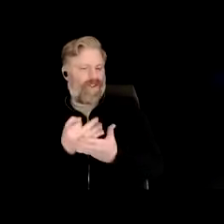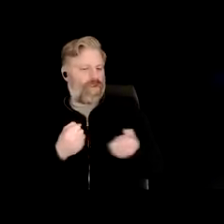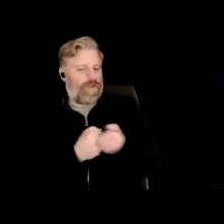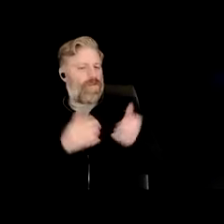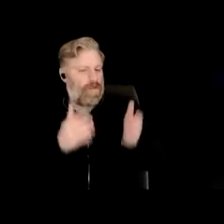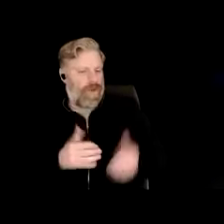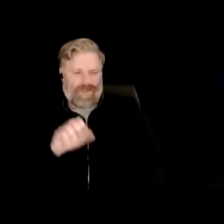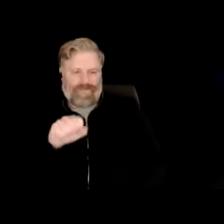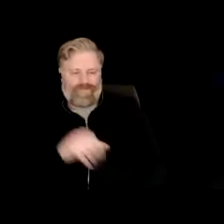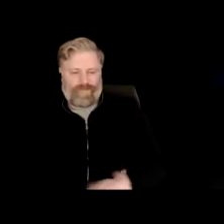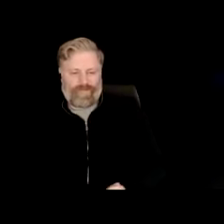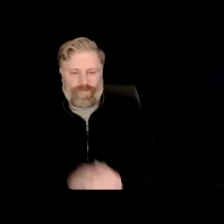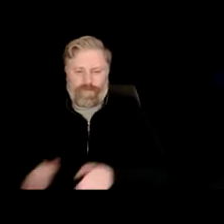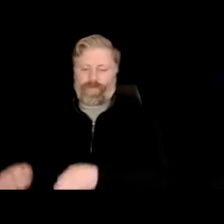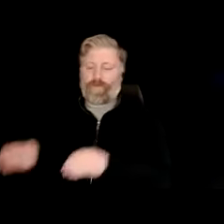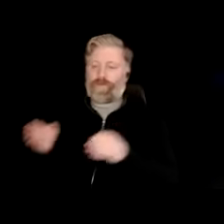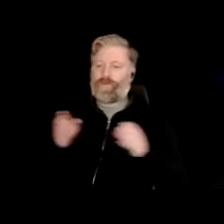[Scott] Great! And then lastly,